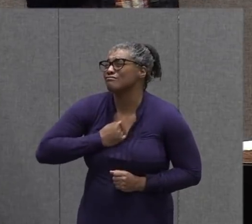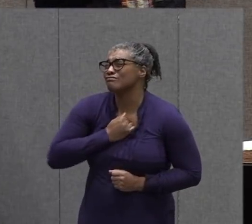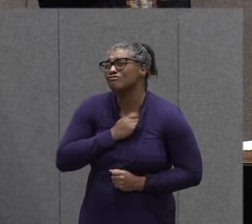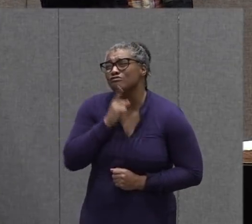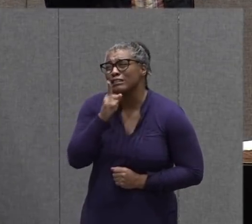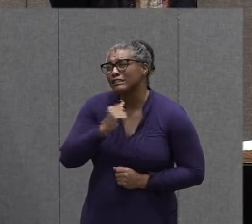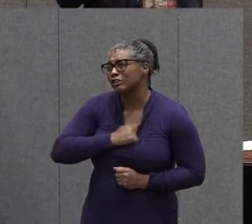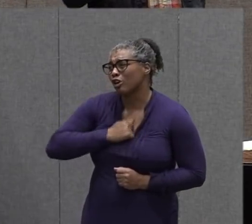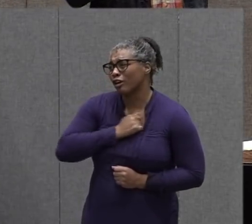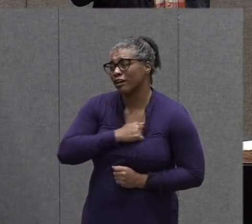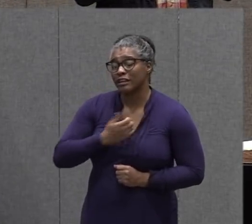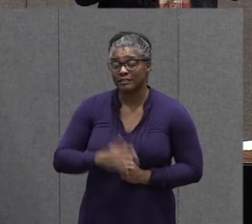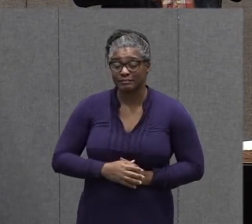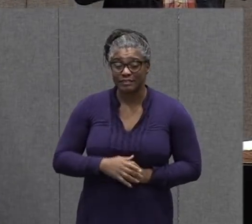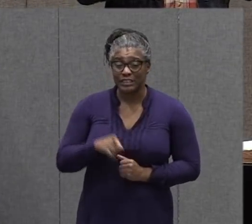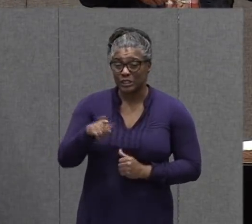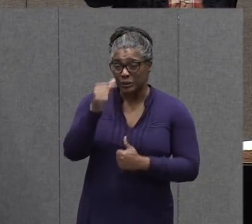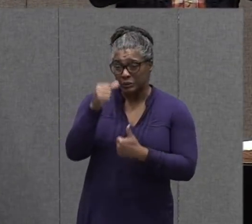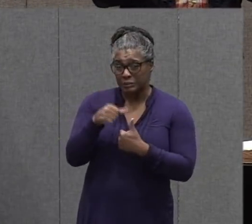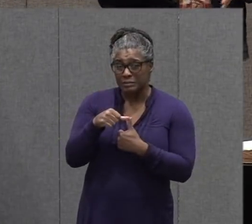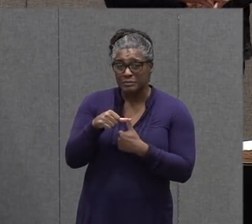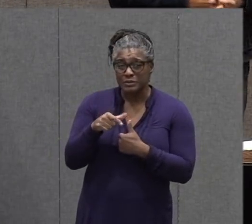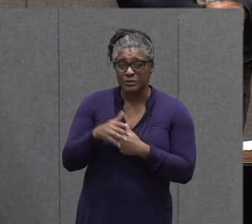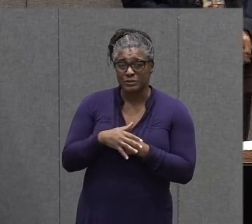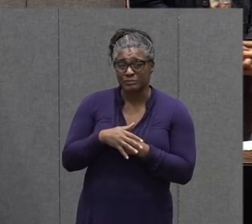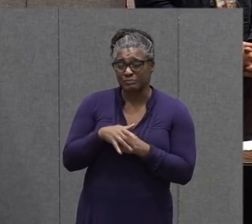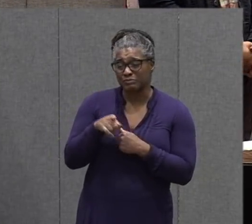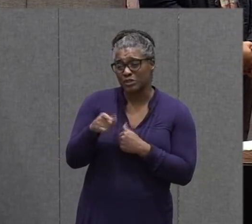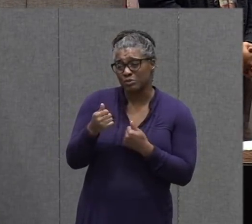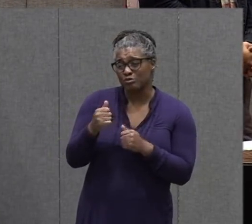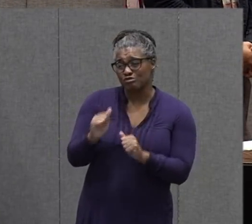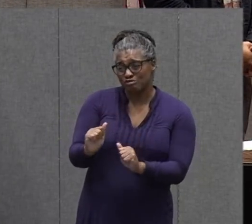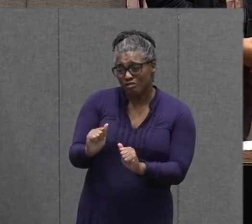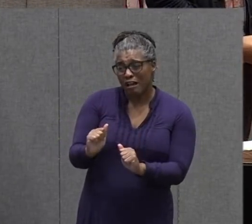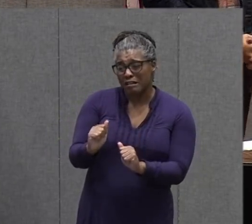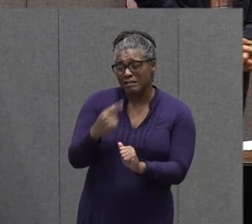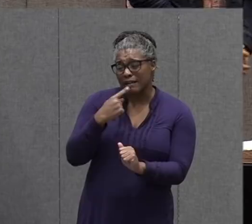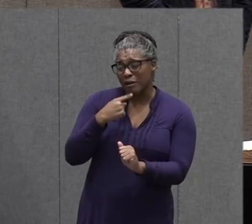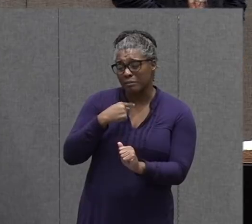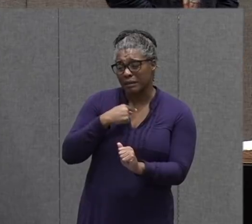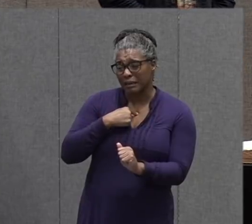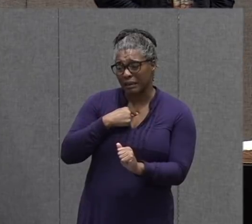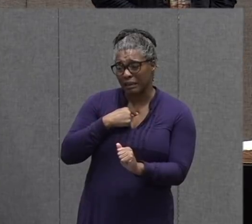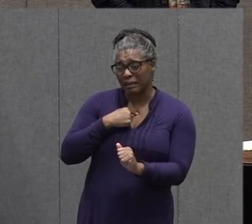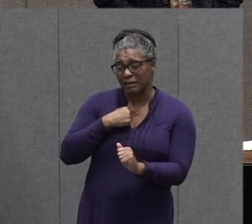So you remember when you're trying to tell me that poetry is you know, pretty awesome.